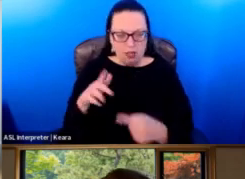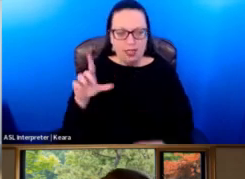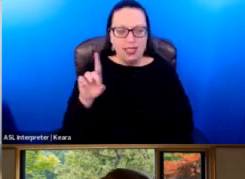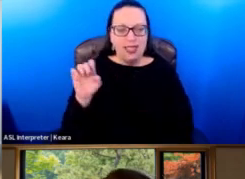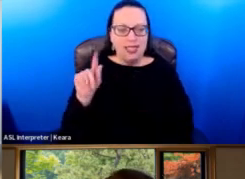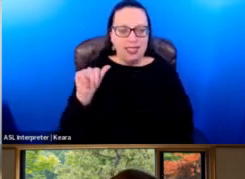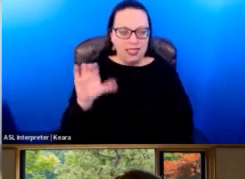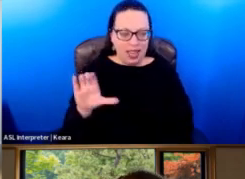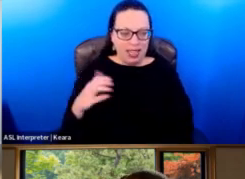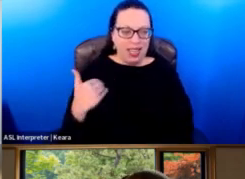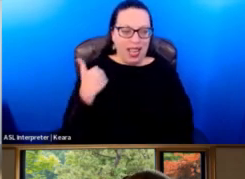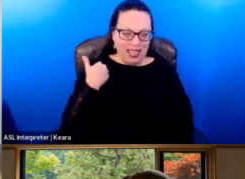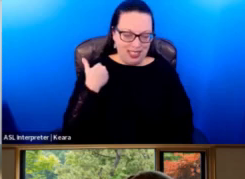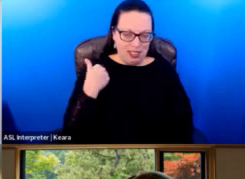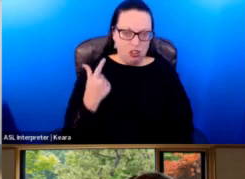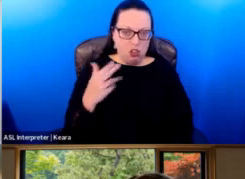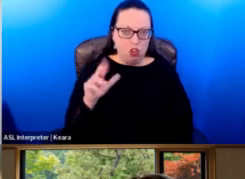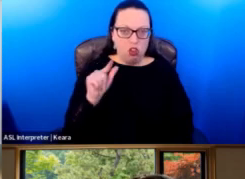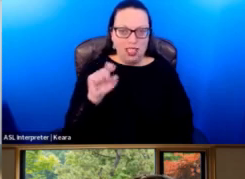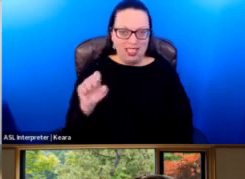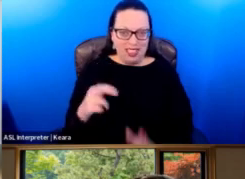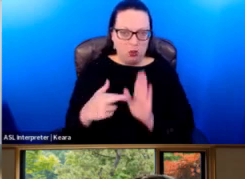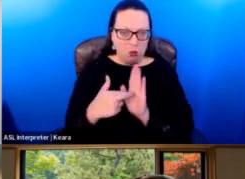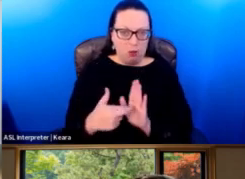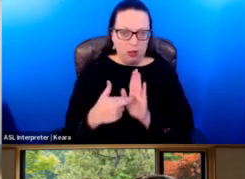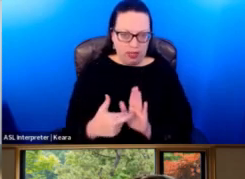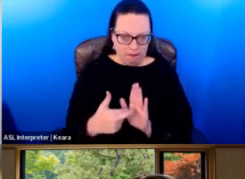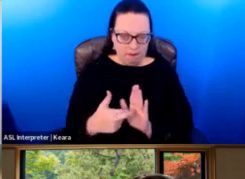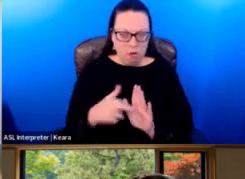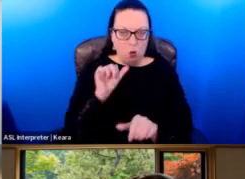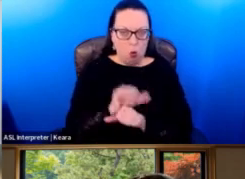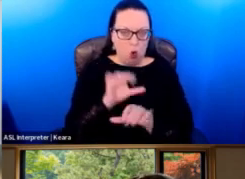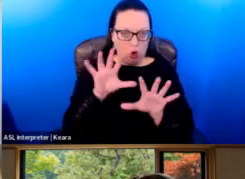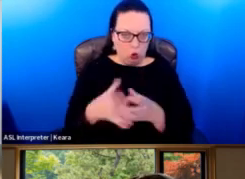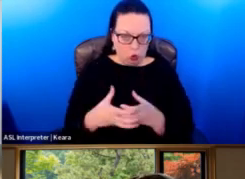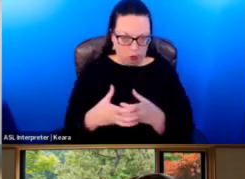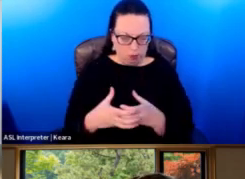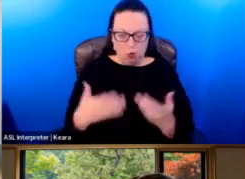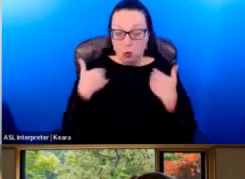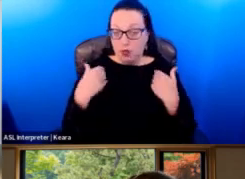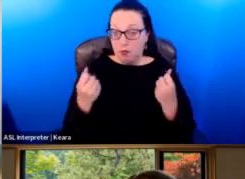grantee representative. This rep representative workgroup, we have many, many over 50